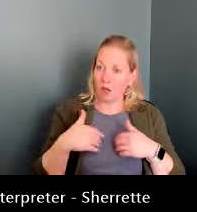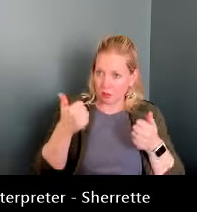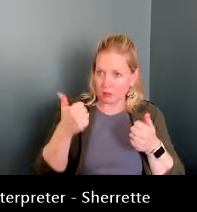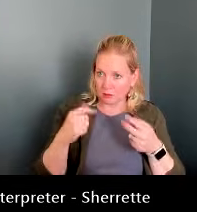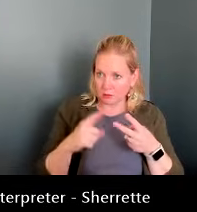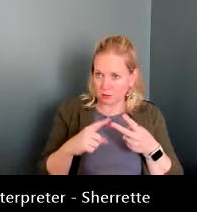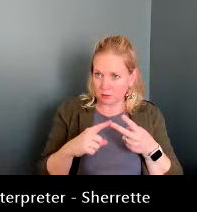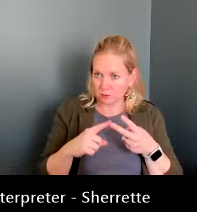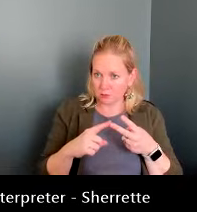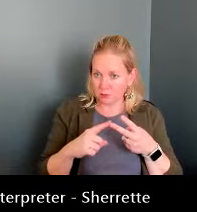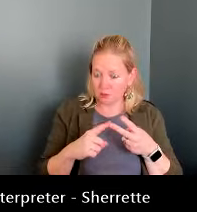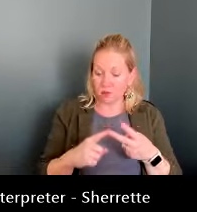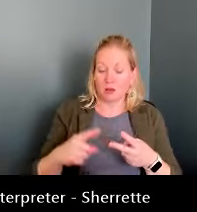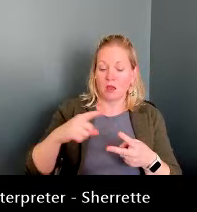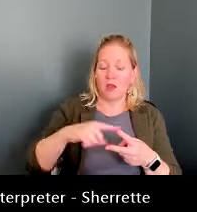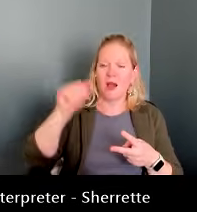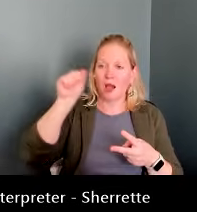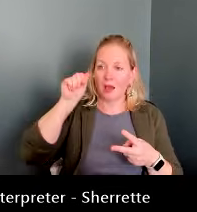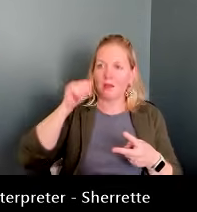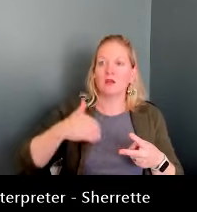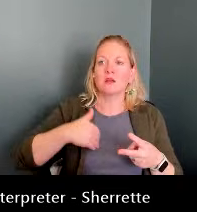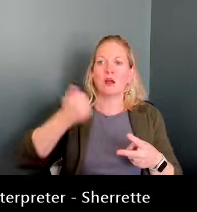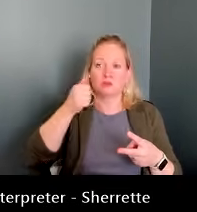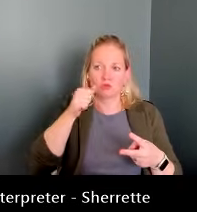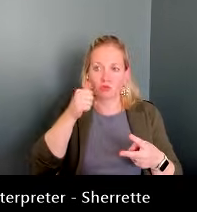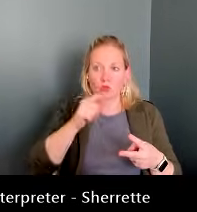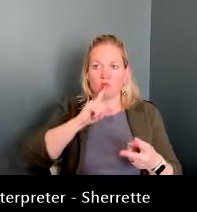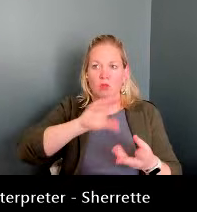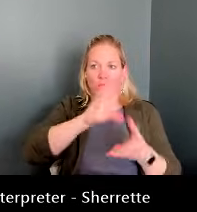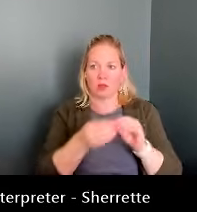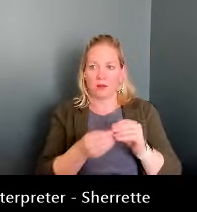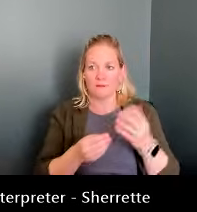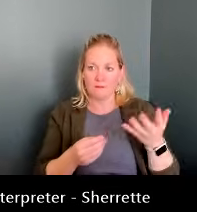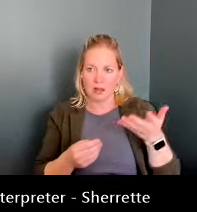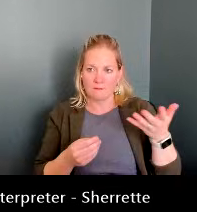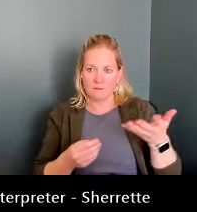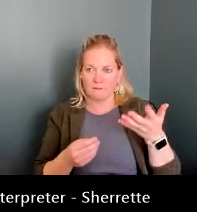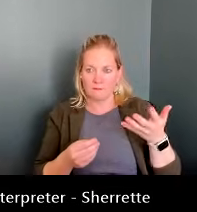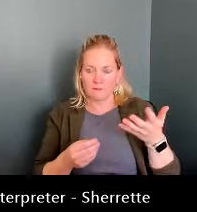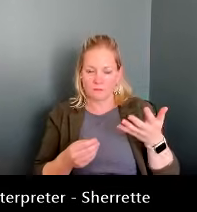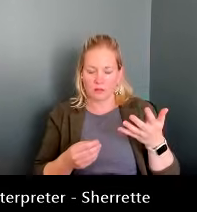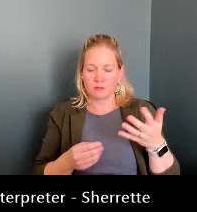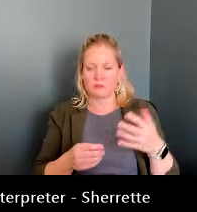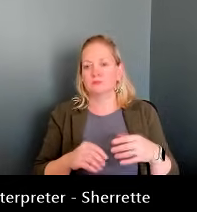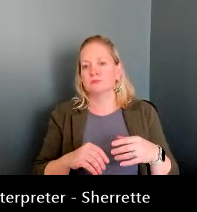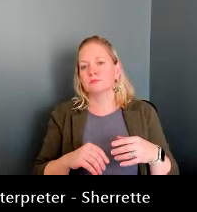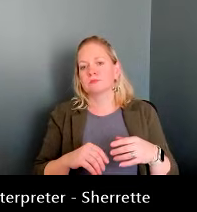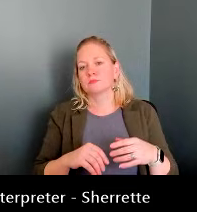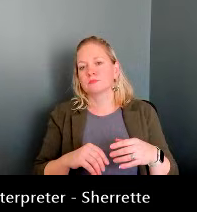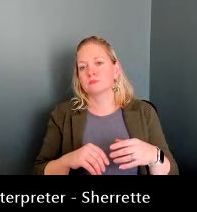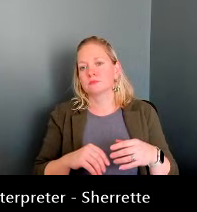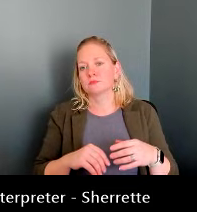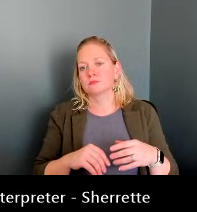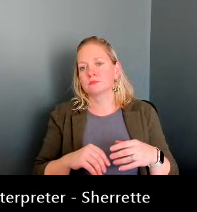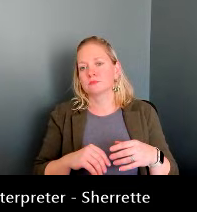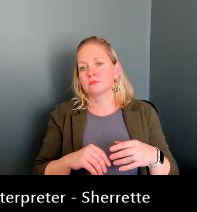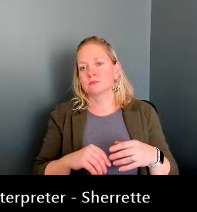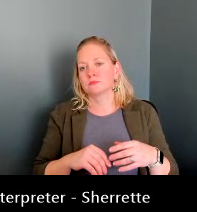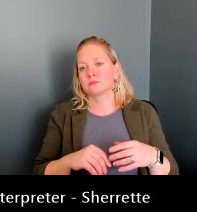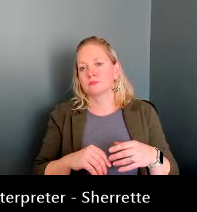the youngest of the girls. There was five of them. And so, again, I watched my grandmother